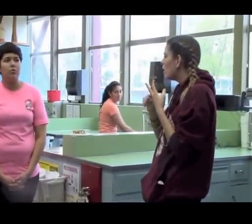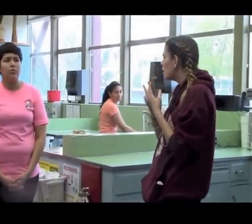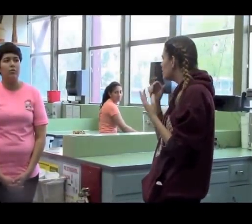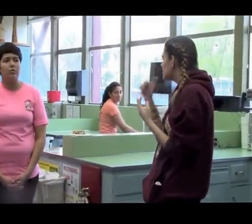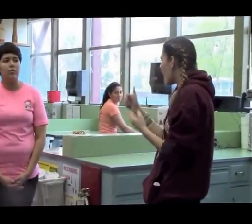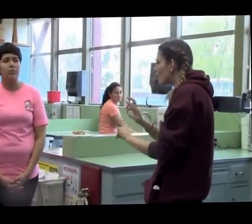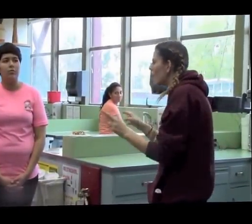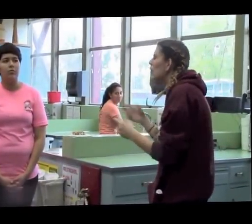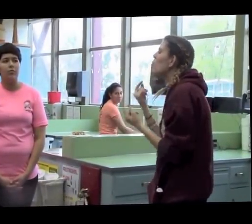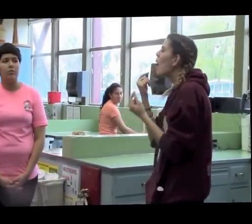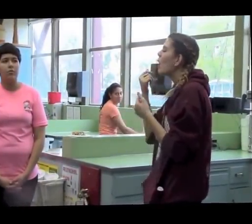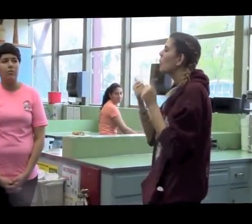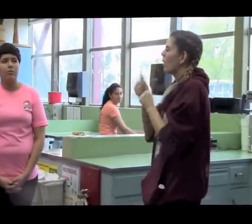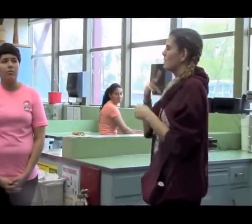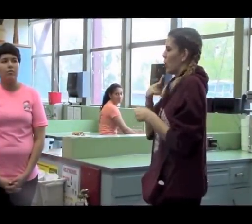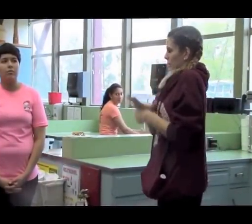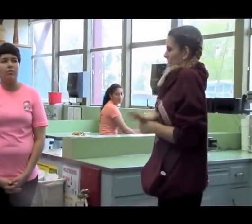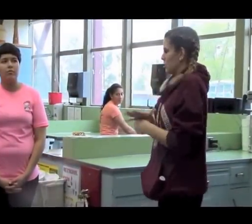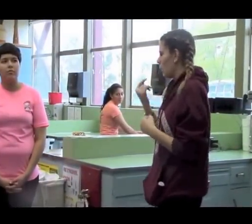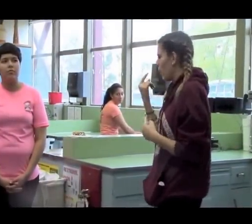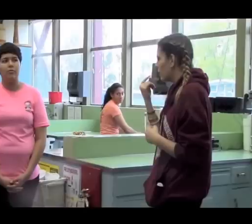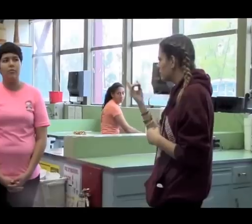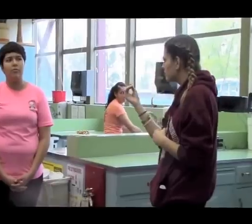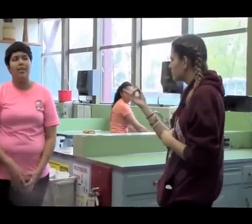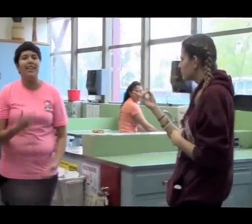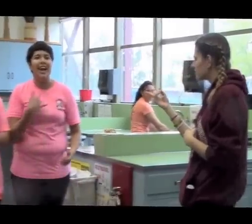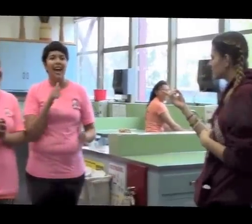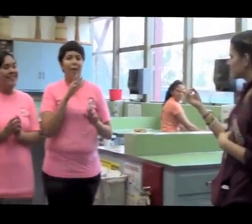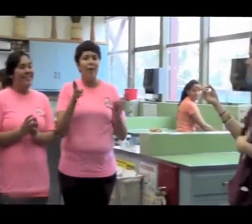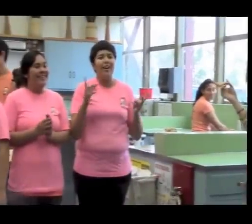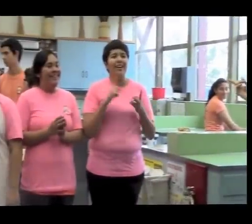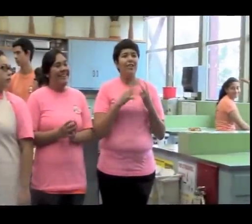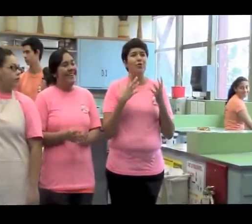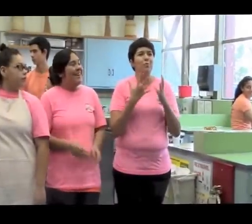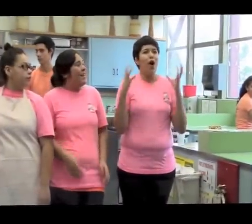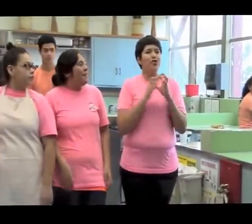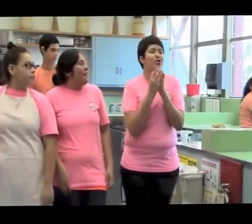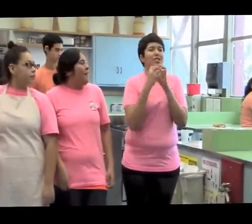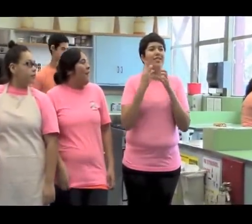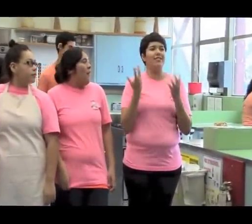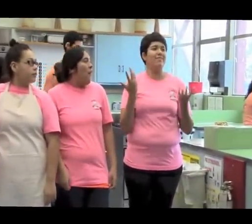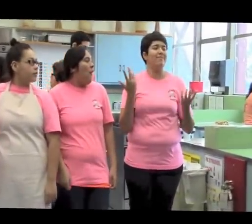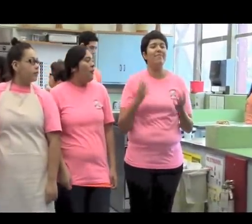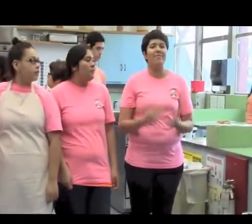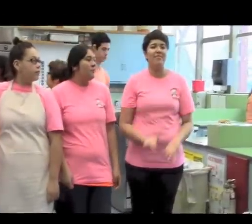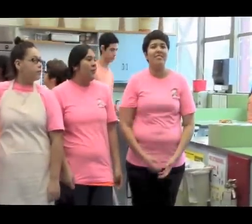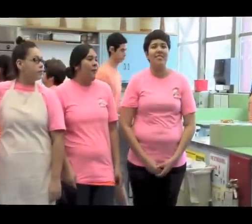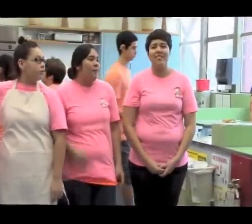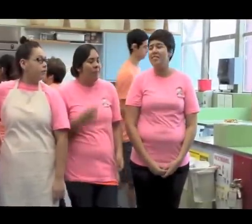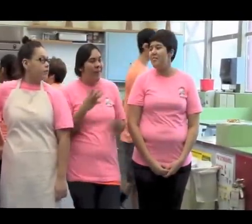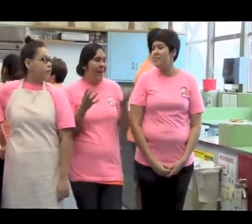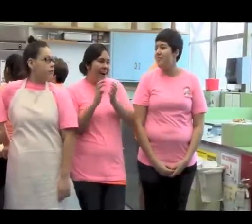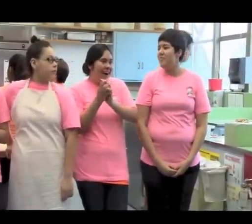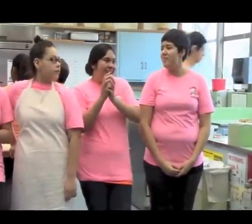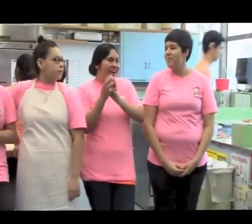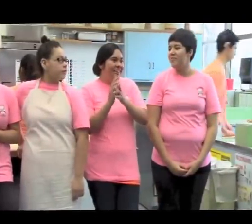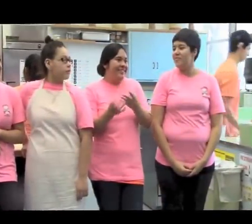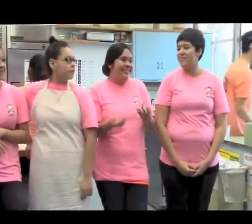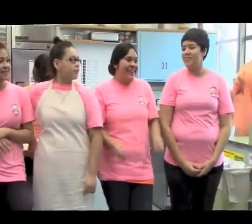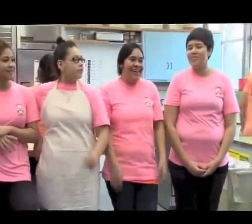Which factor caused you the most stress? Student #1: Not feeling ready, and too much crowding... Student #2: The crowding and bumping into each other...